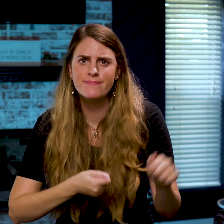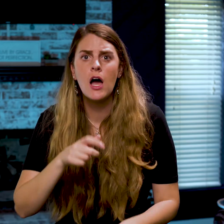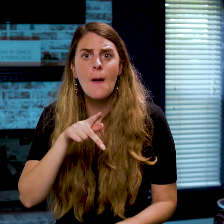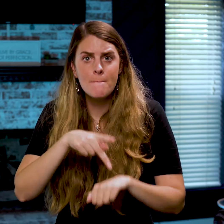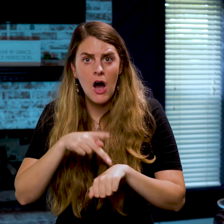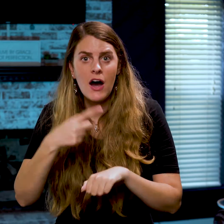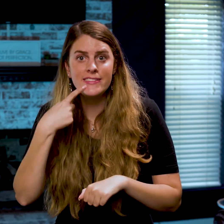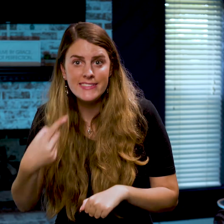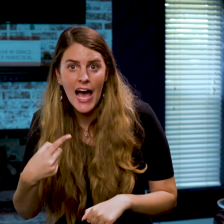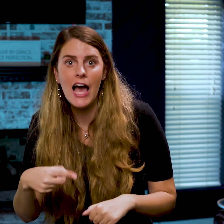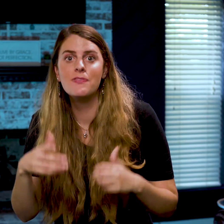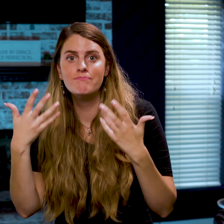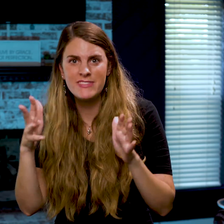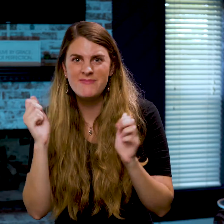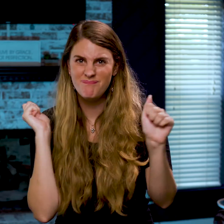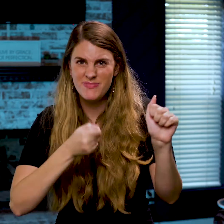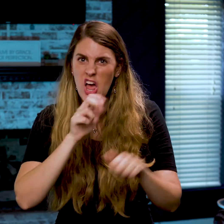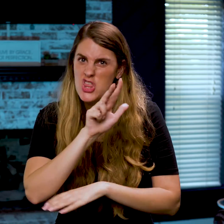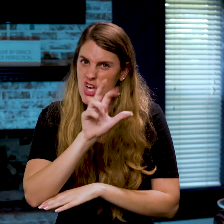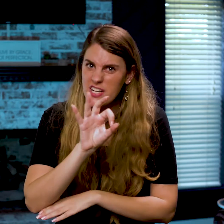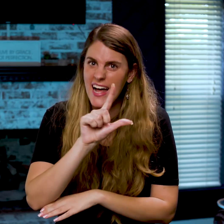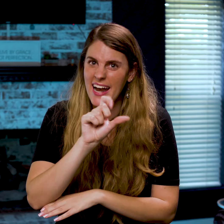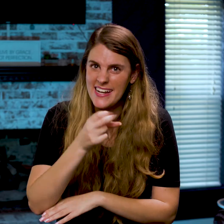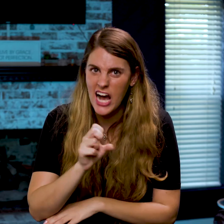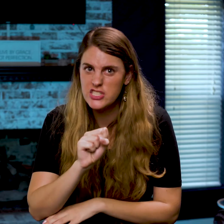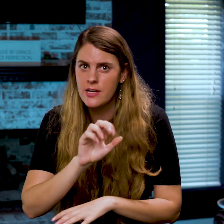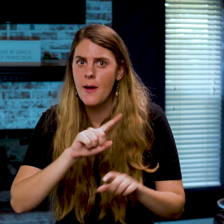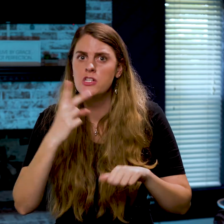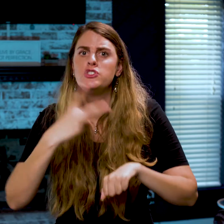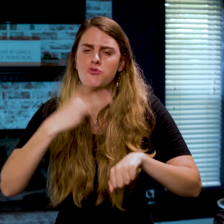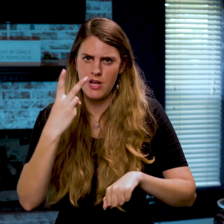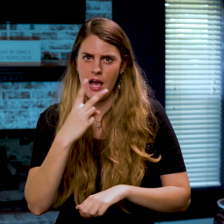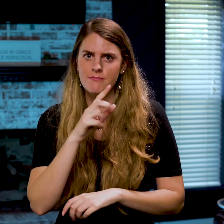Paul says he endured this beating of 39 lashes five times